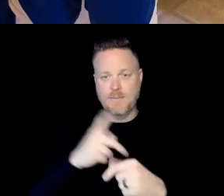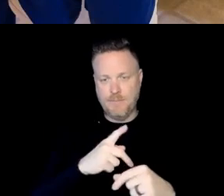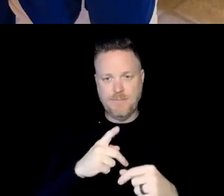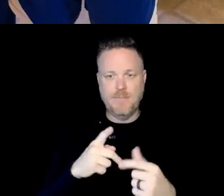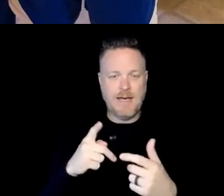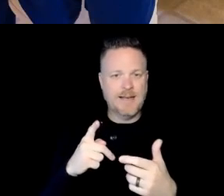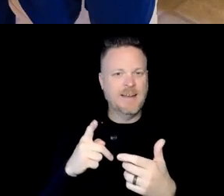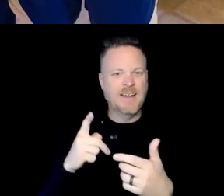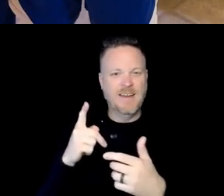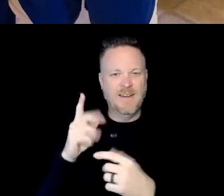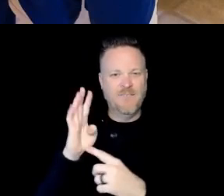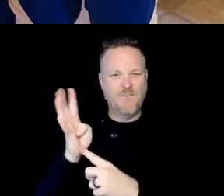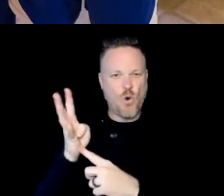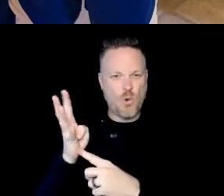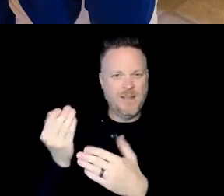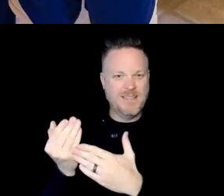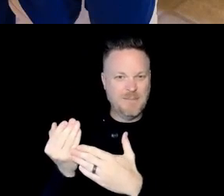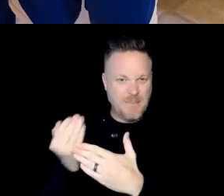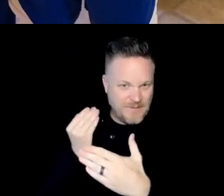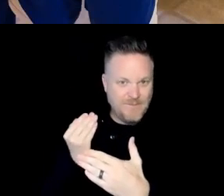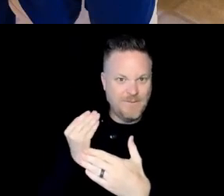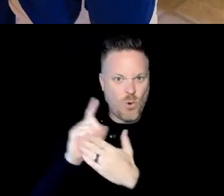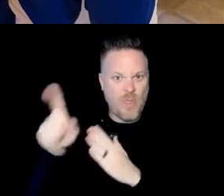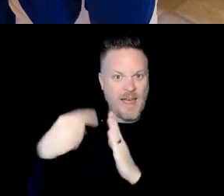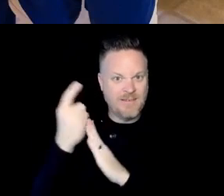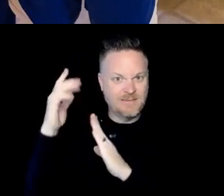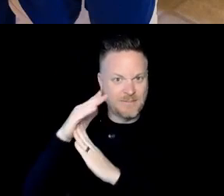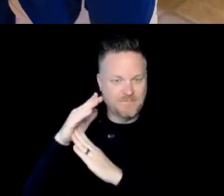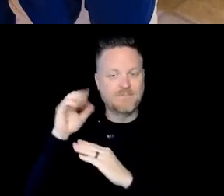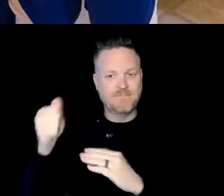That sound terrific. Thank you. >> We'll do that. There will be a